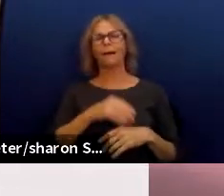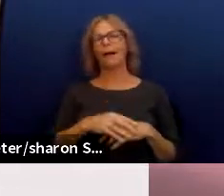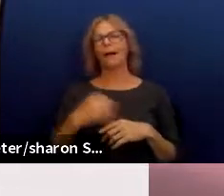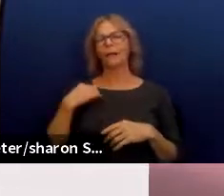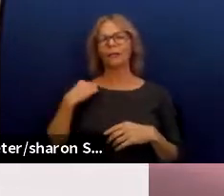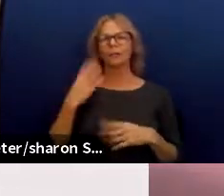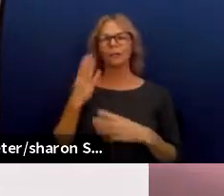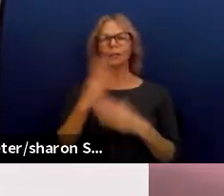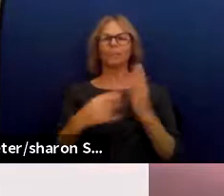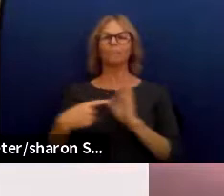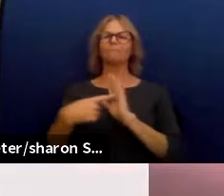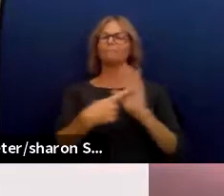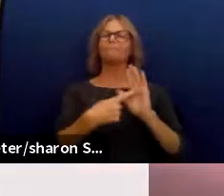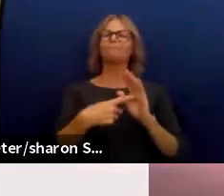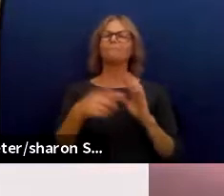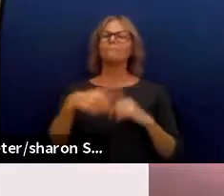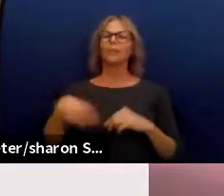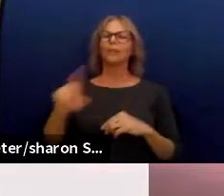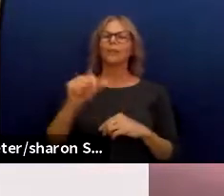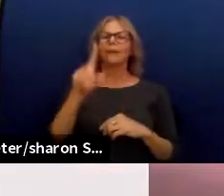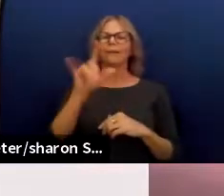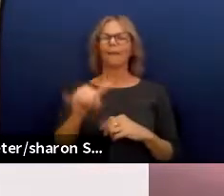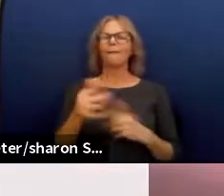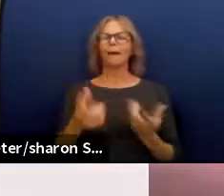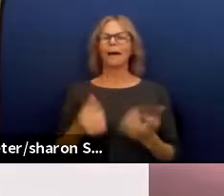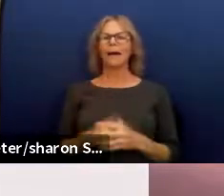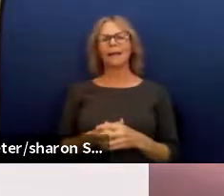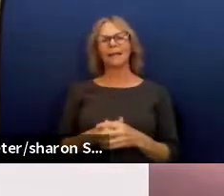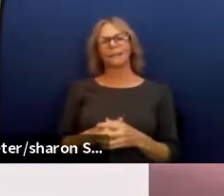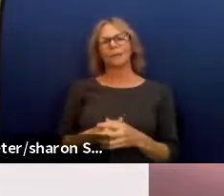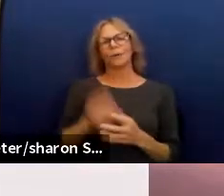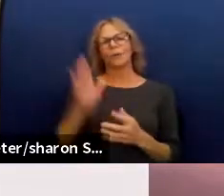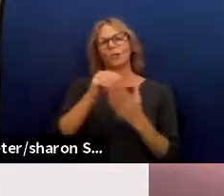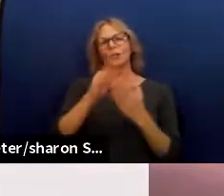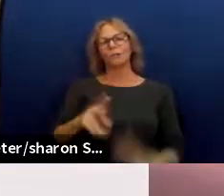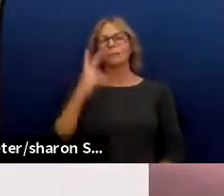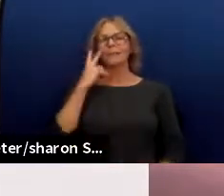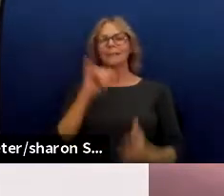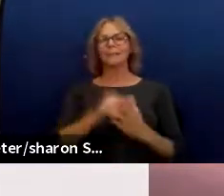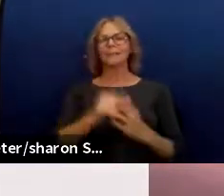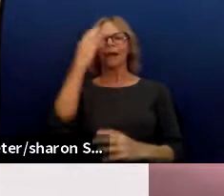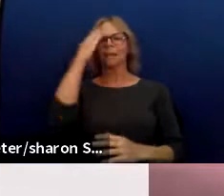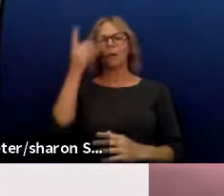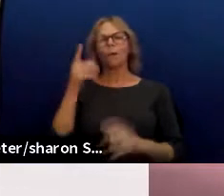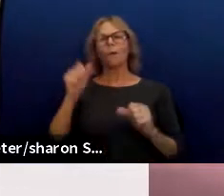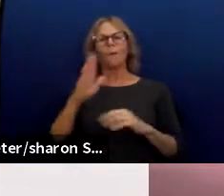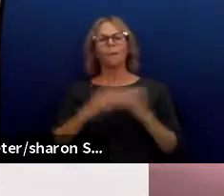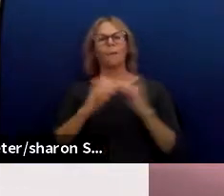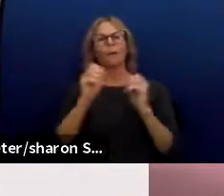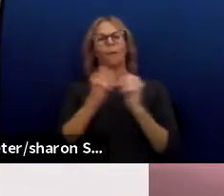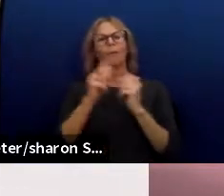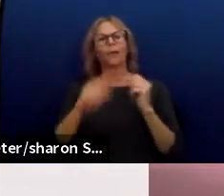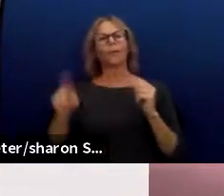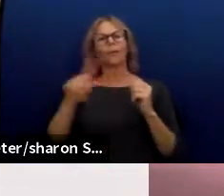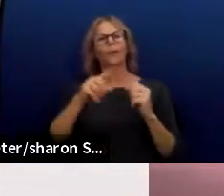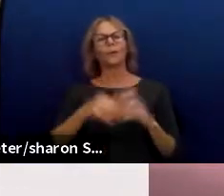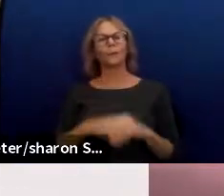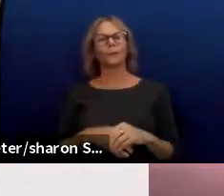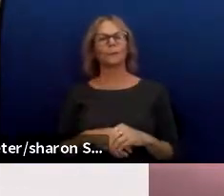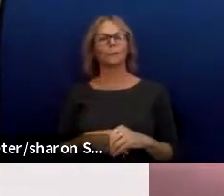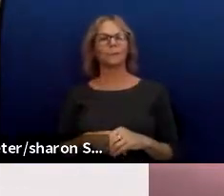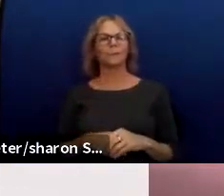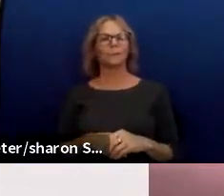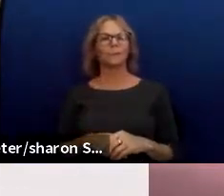indicates that you are an ally. And, you know, so your students can see that and know that they are comfortable with you. Also, on